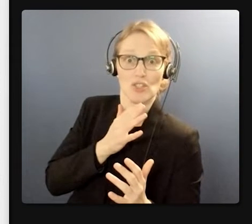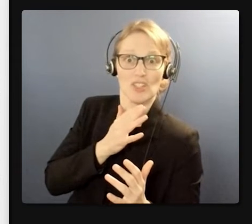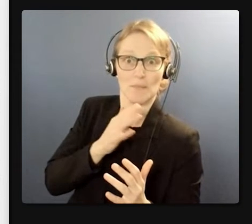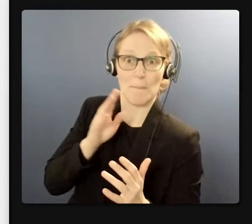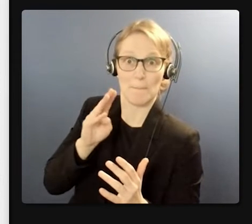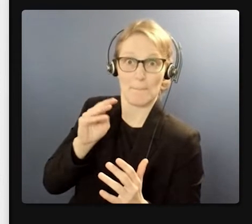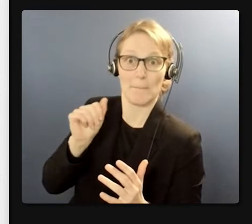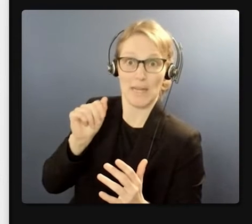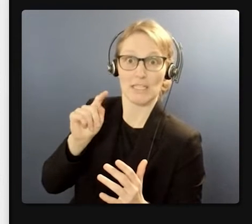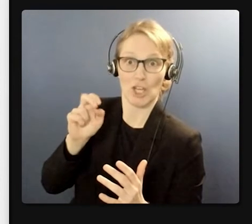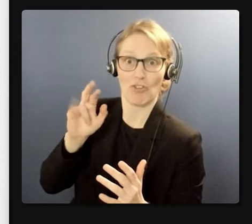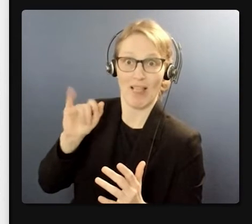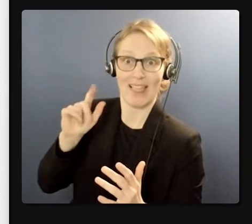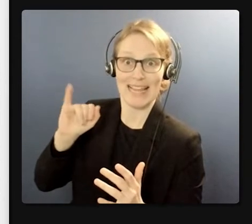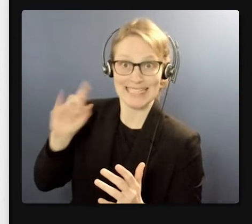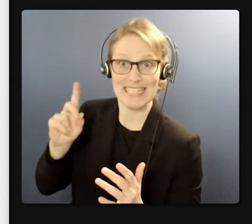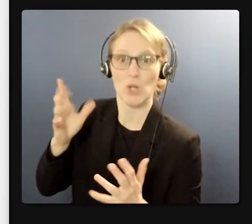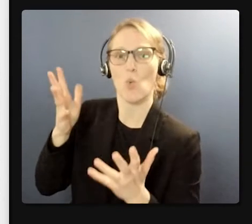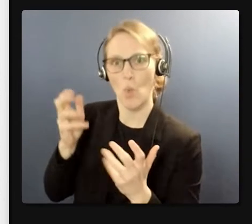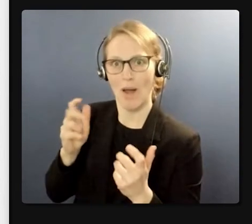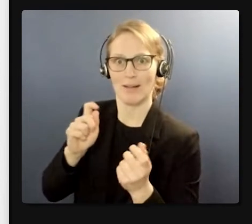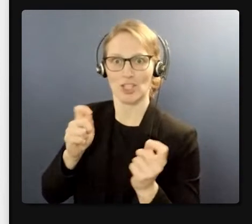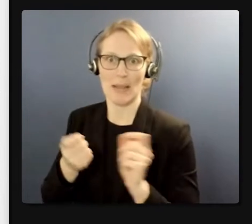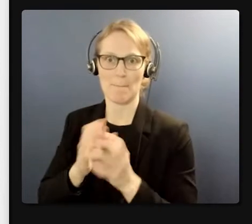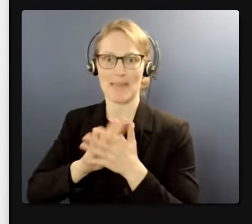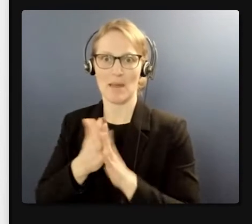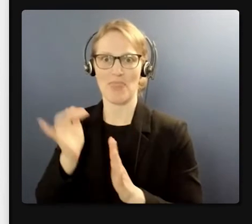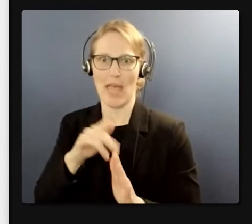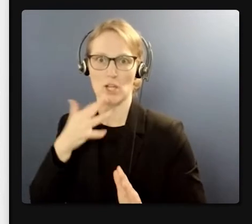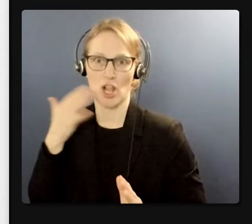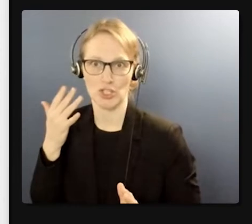Then when your color, you're basically shading a pixel, you're looking up.